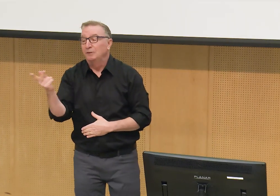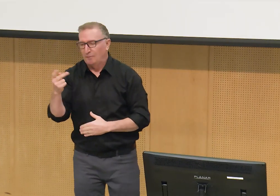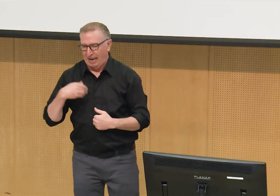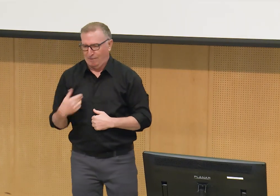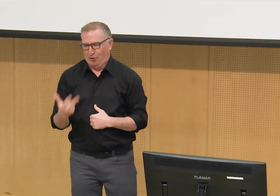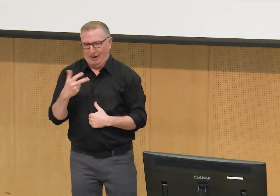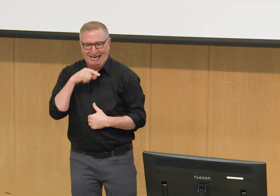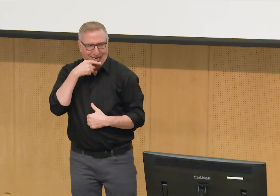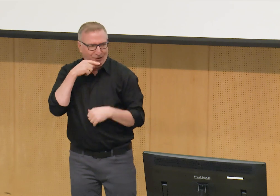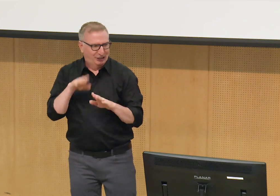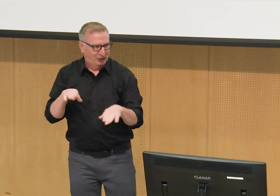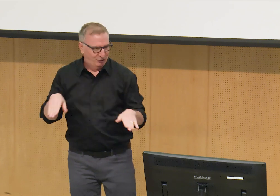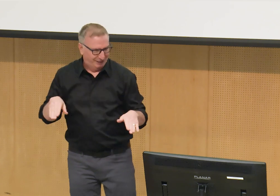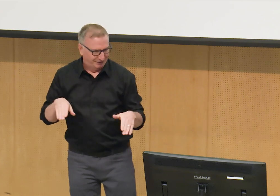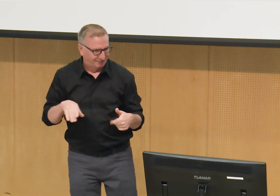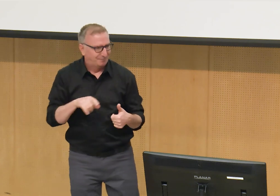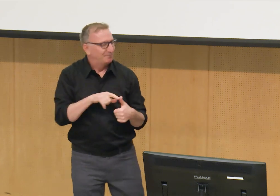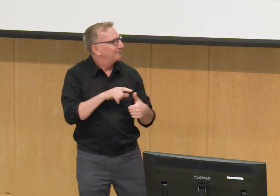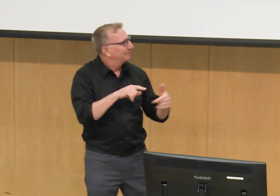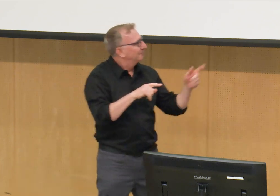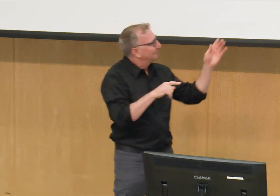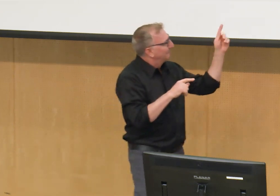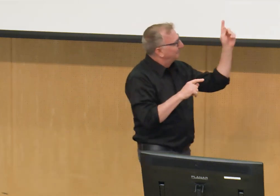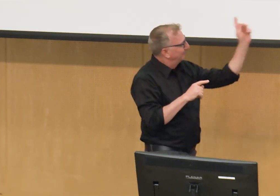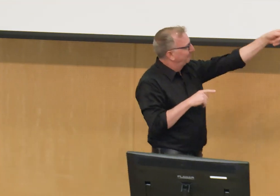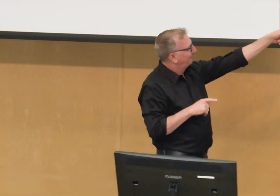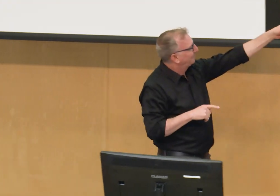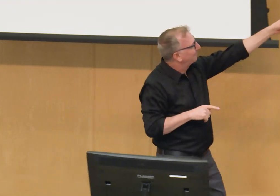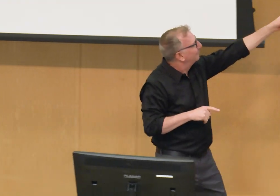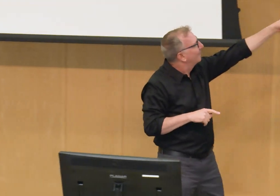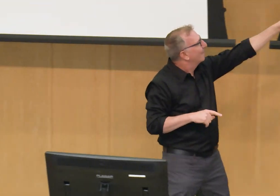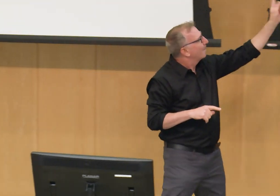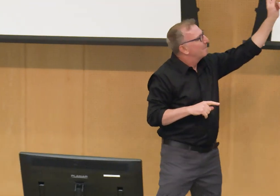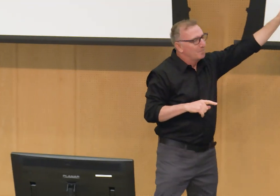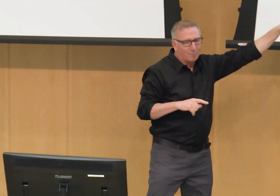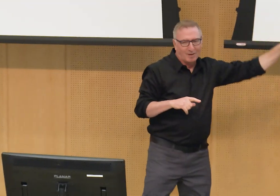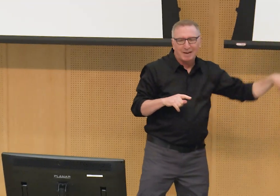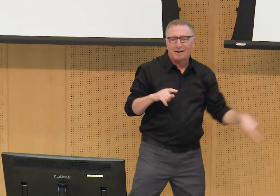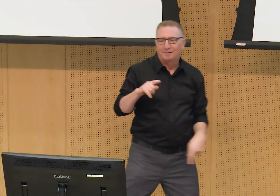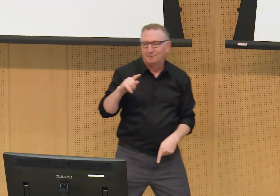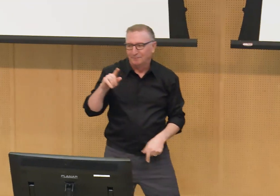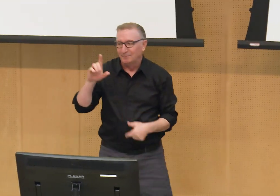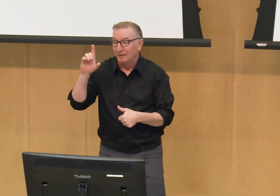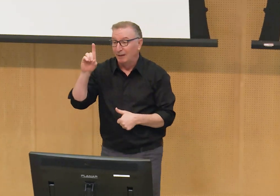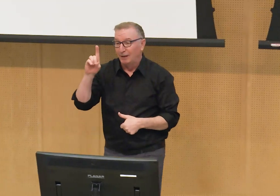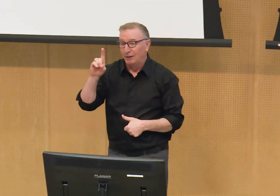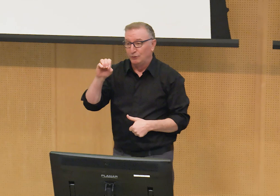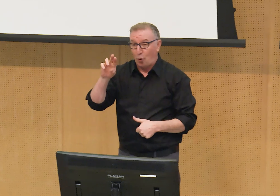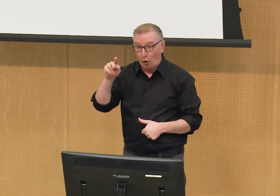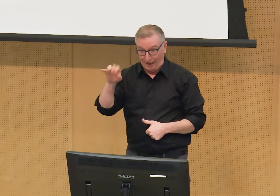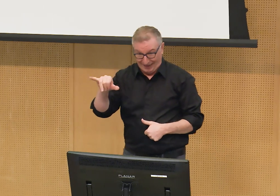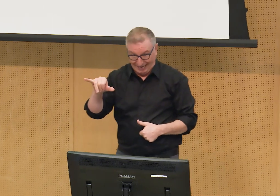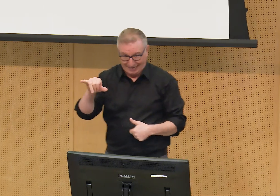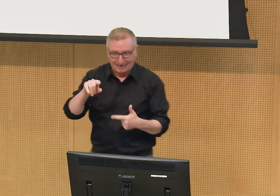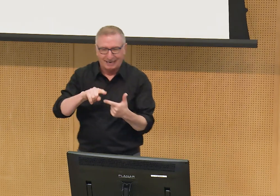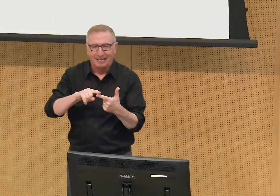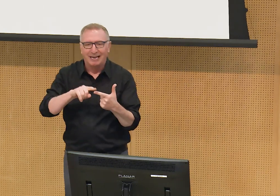Frank's wife Elva also had 3 kids. Hearing children as well. One was Dorothy,